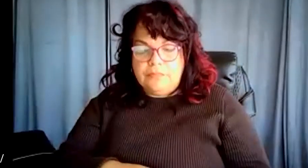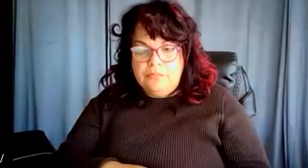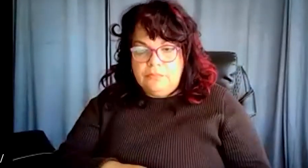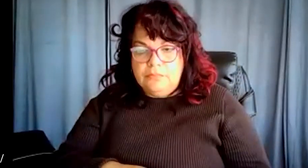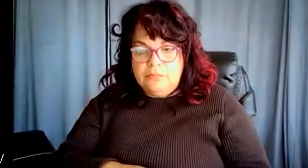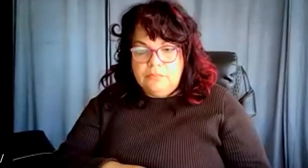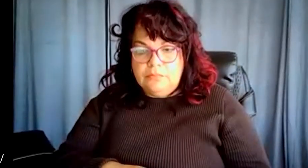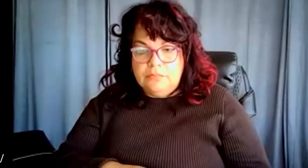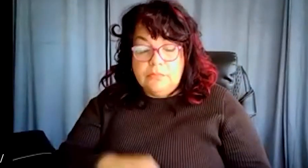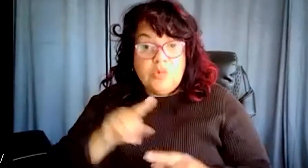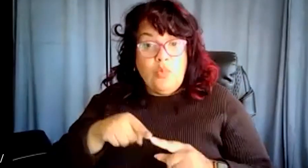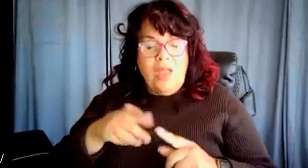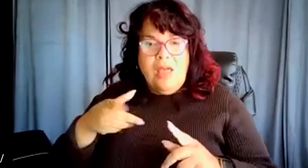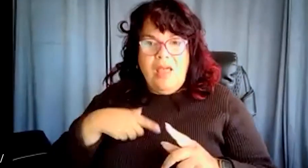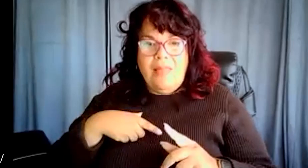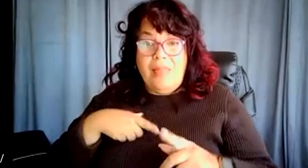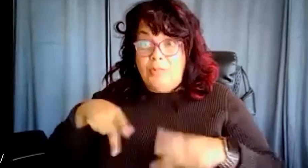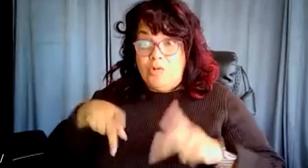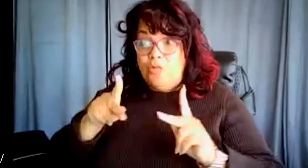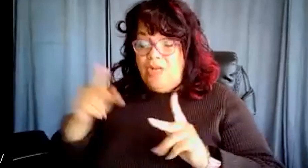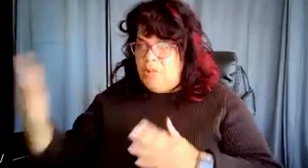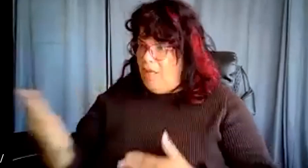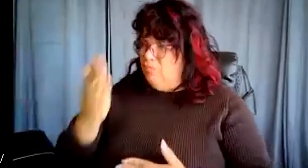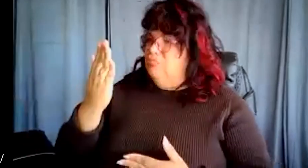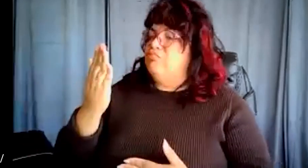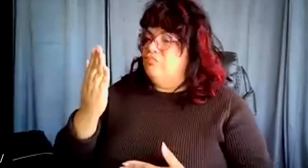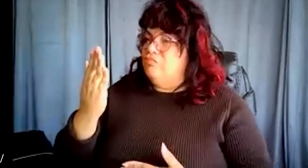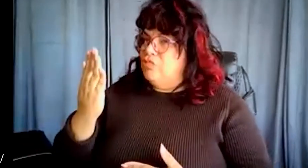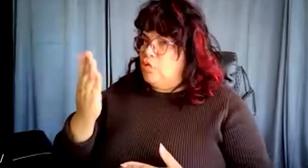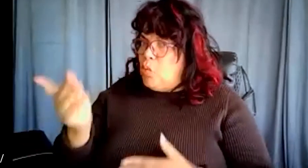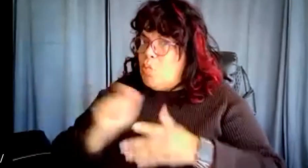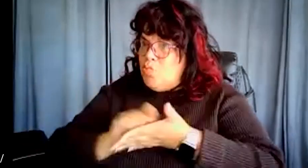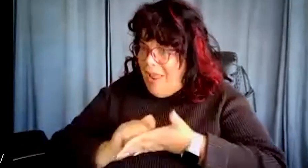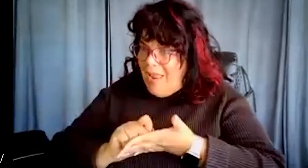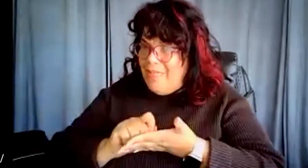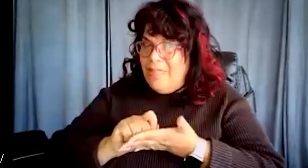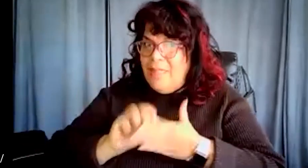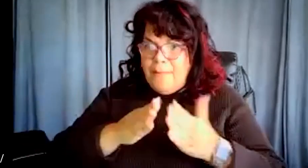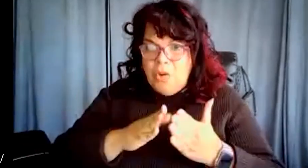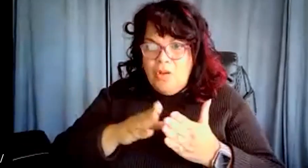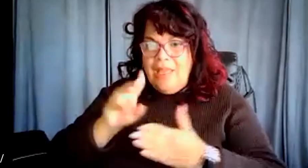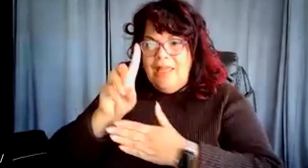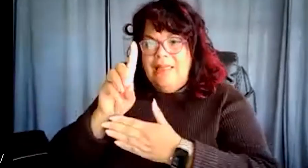When I was presented with the opportunity to write Demystifying Disability, my initial